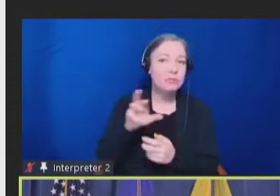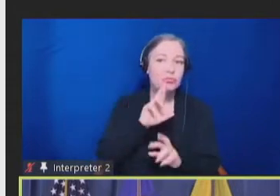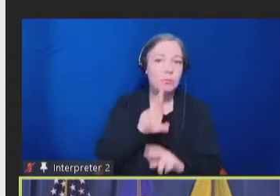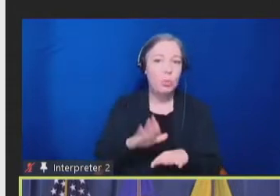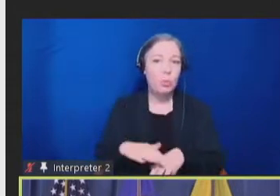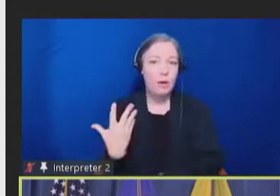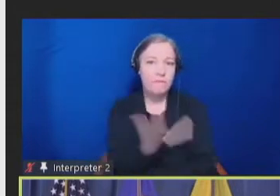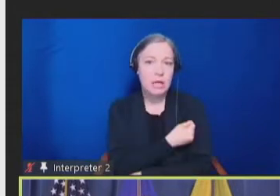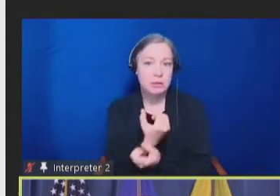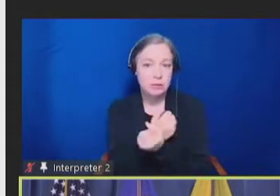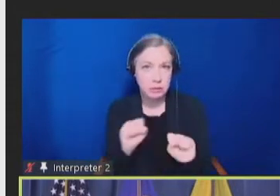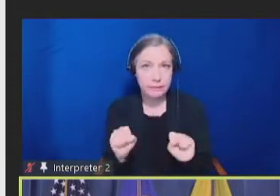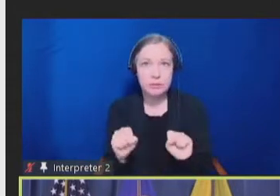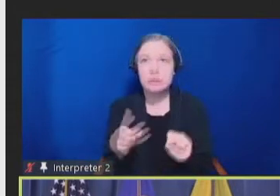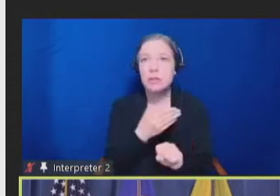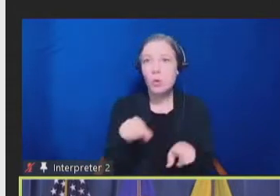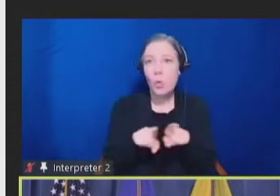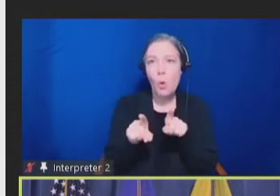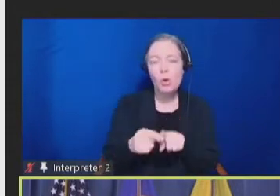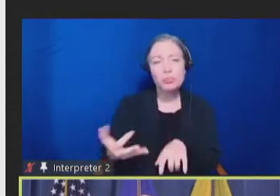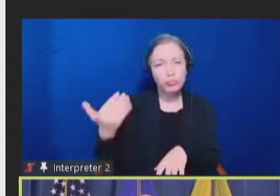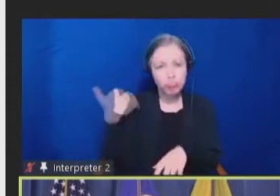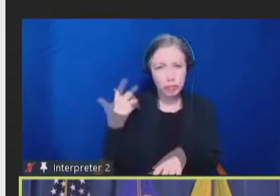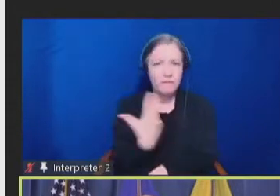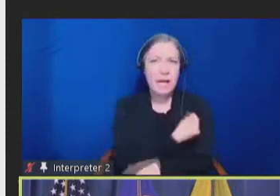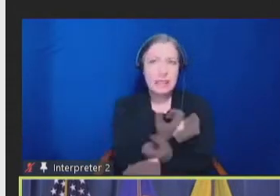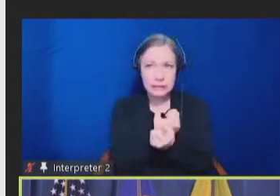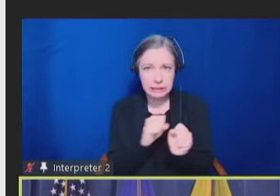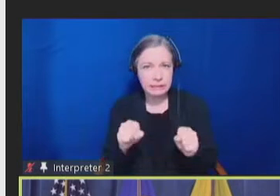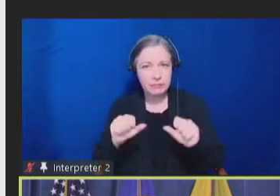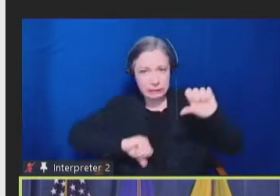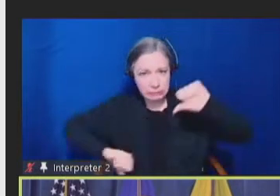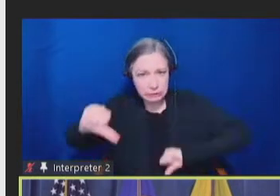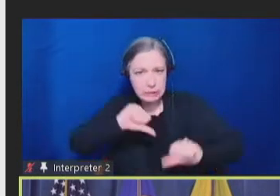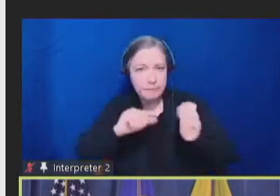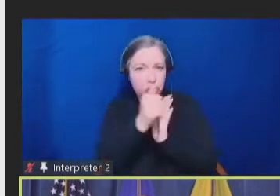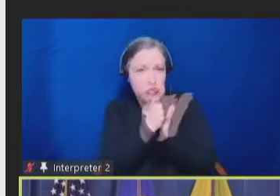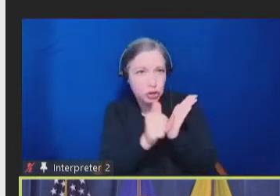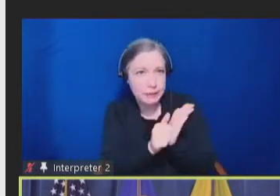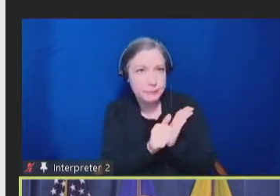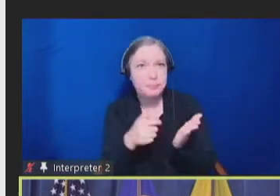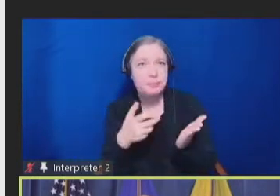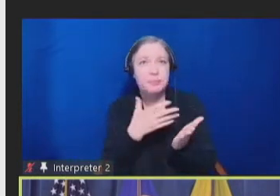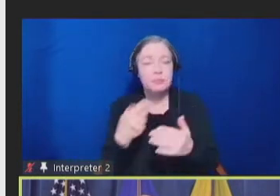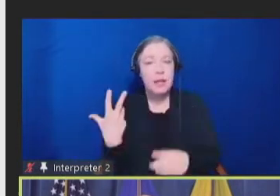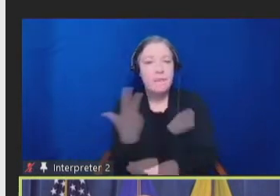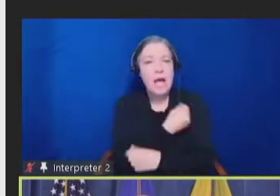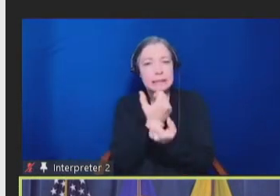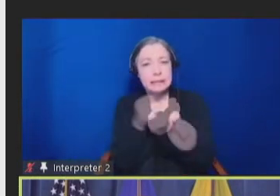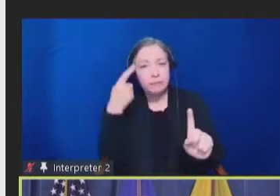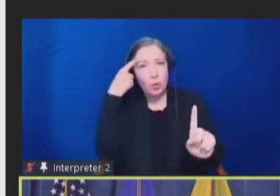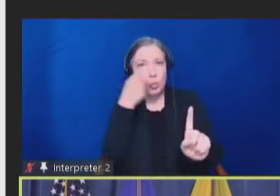safety scientific agenda, and the vaccine safety goal in the strategic plan '21-'25,